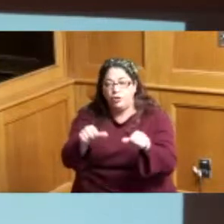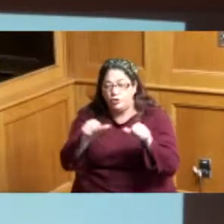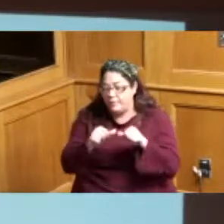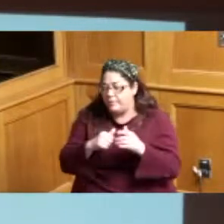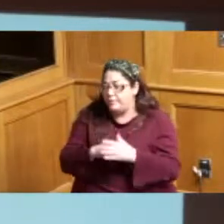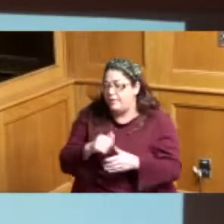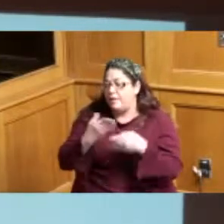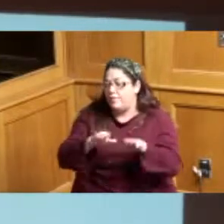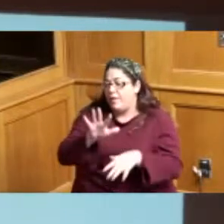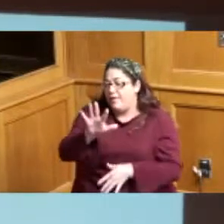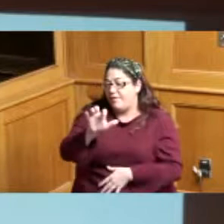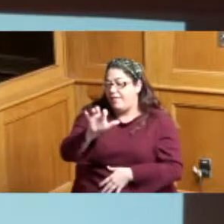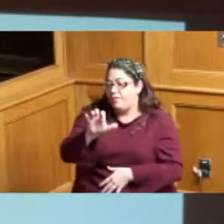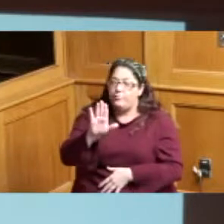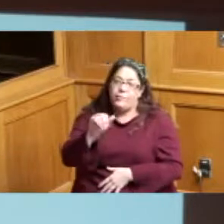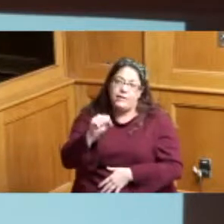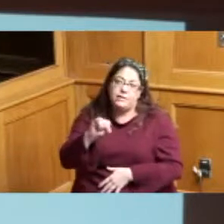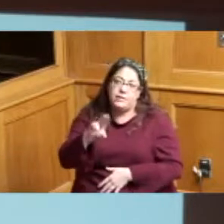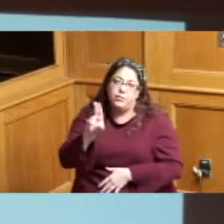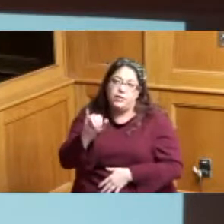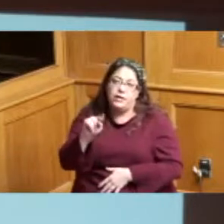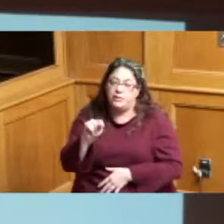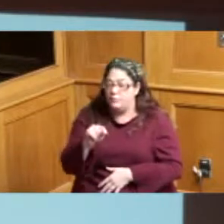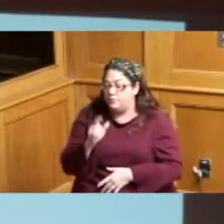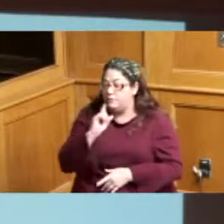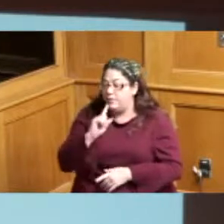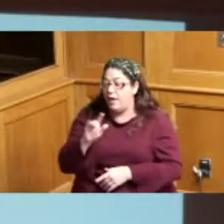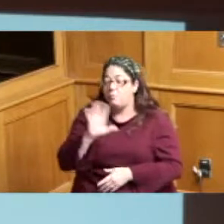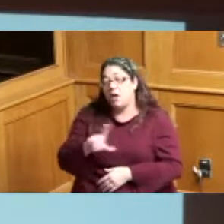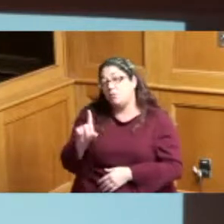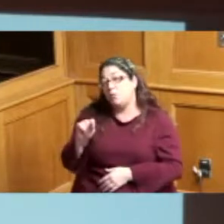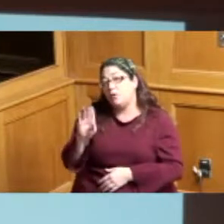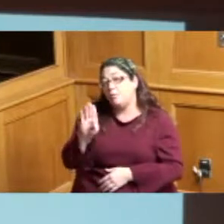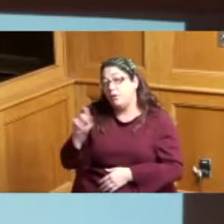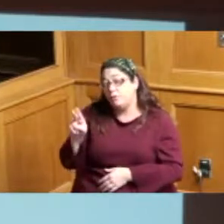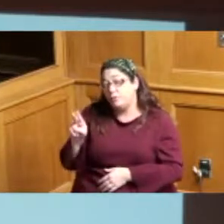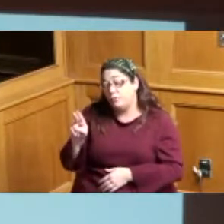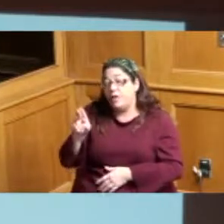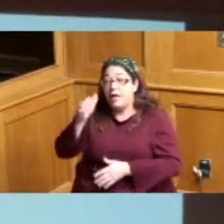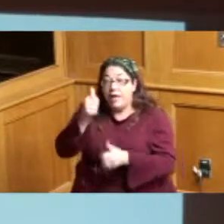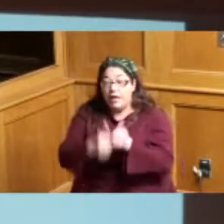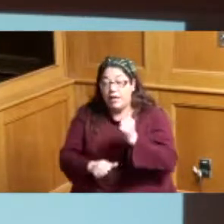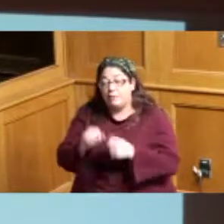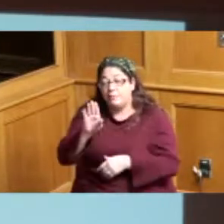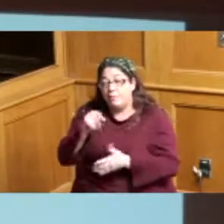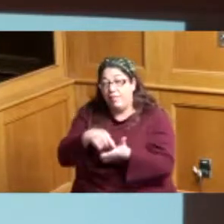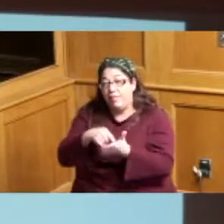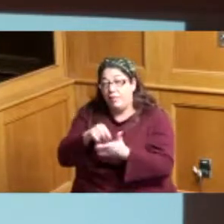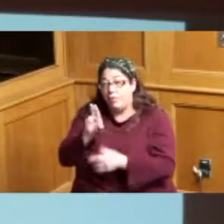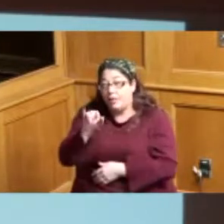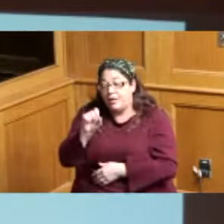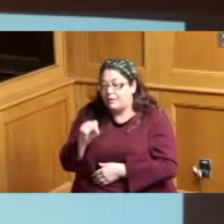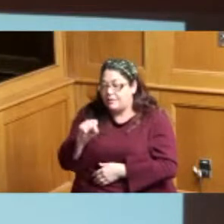which is the basic unit so they'll get 20 billing units and each billing unit is 3.50 per month